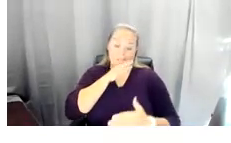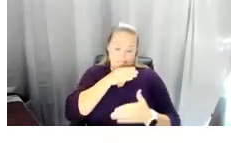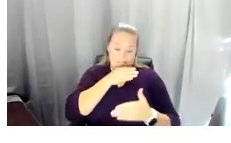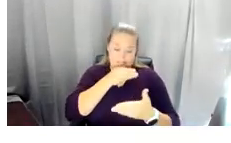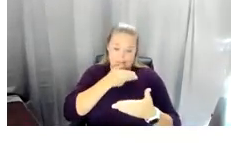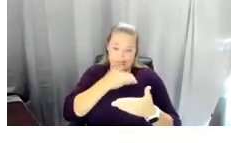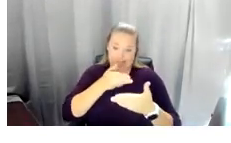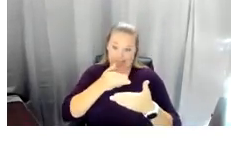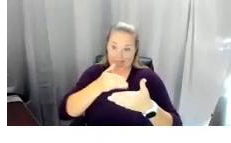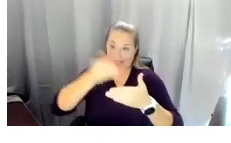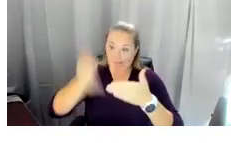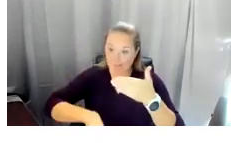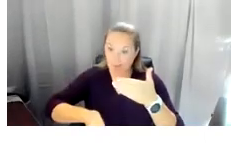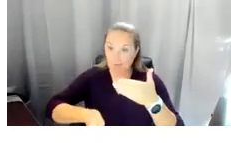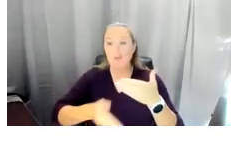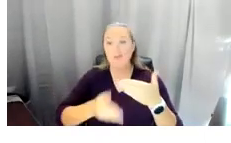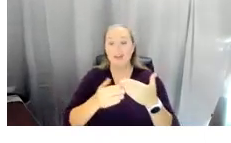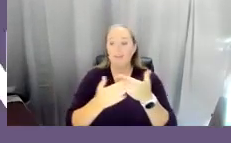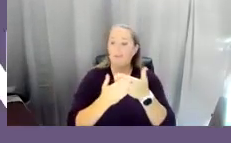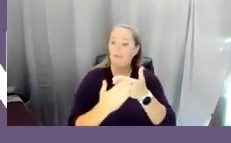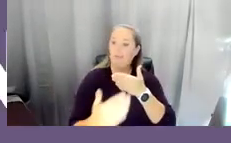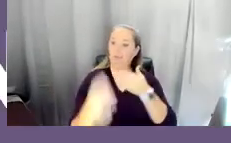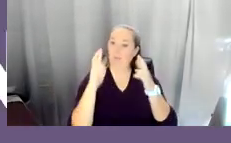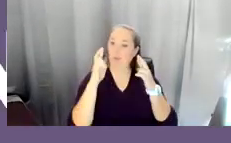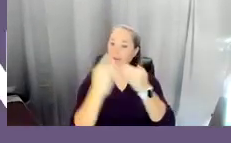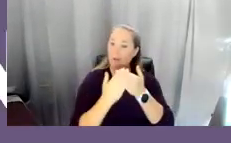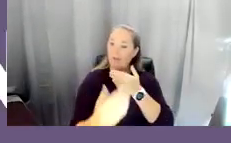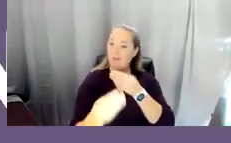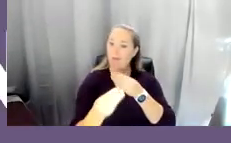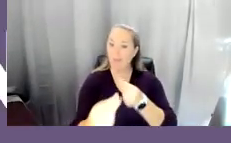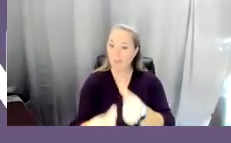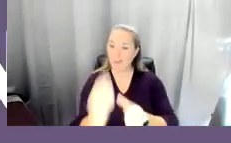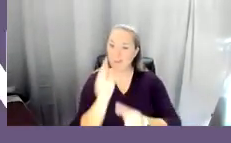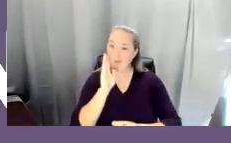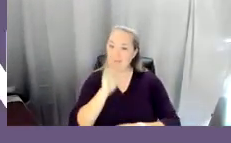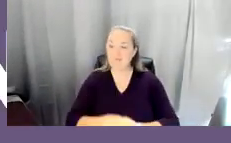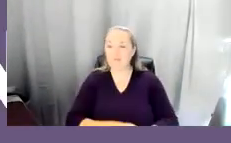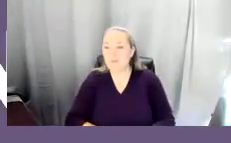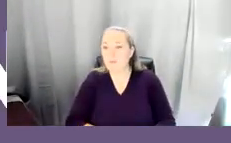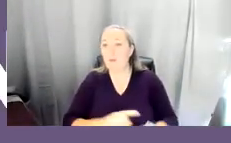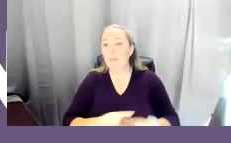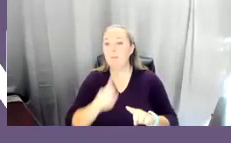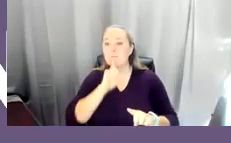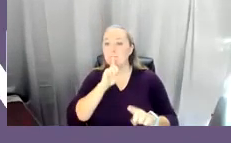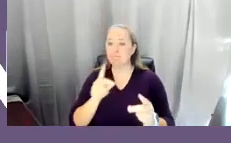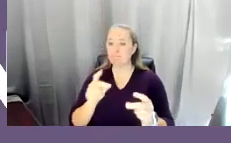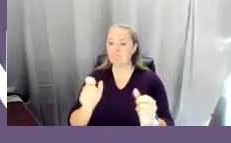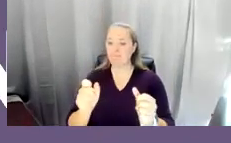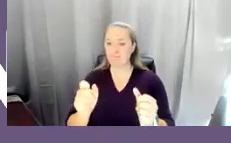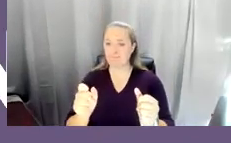ANYTHING THAT GOT DROPPED OUT BACK OKAY, THANK YOU. AND, THANKFULLY FOR EVERYONE, MY SPEAKING PORTION IS JUST